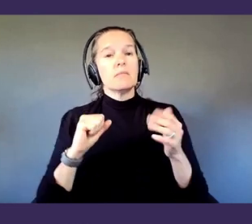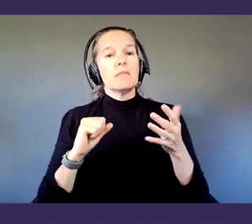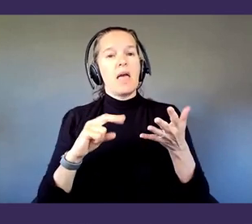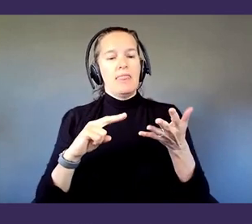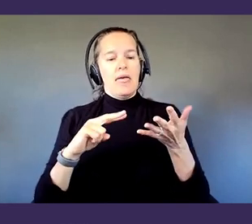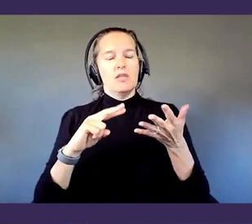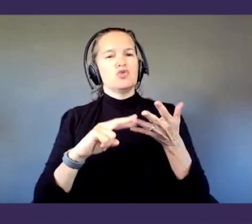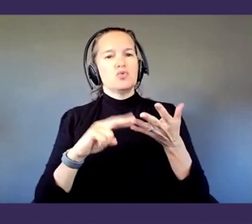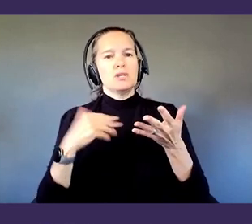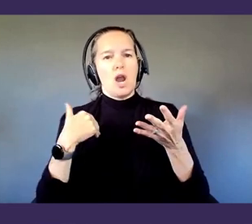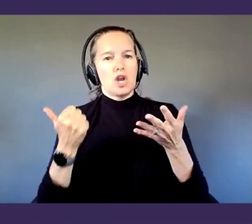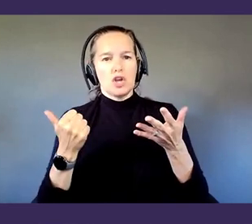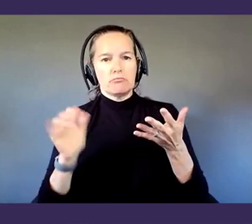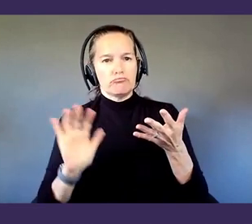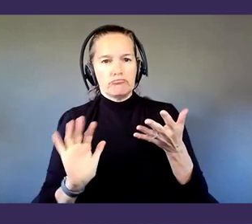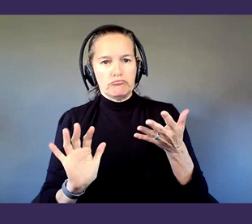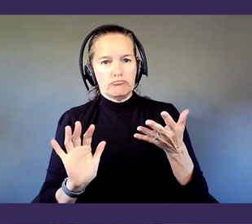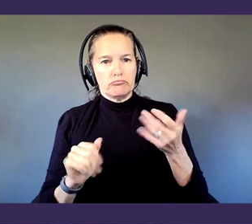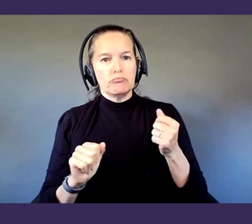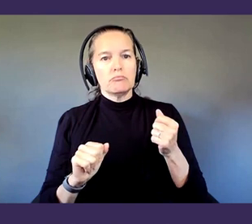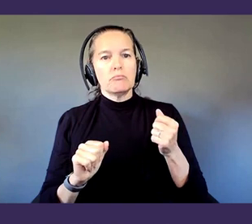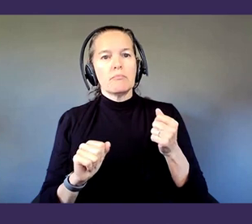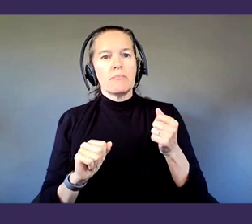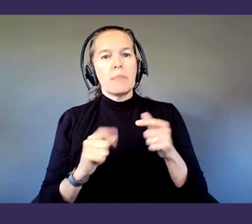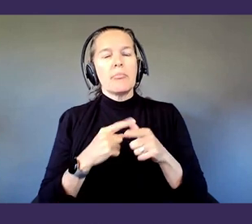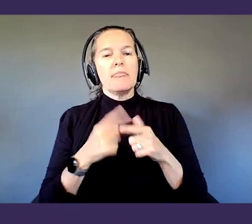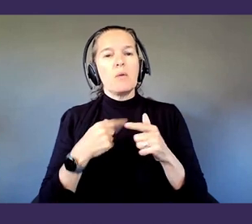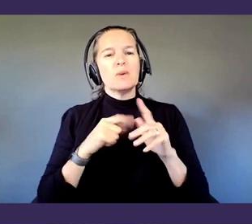but again, then we also started to the same conversation